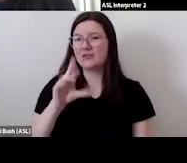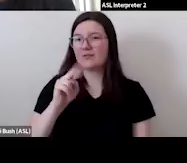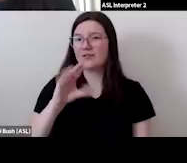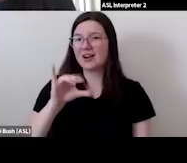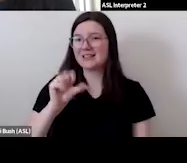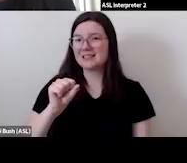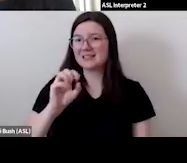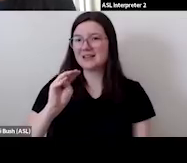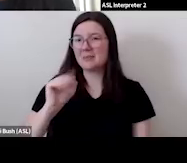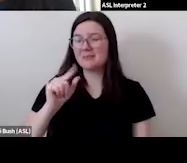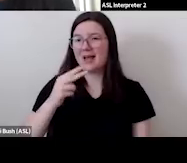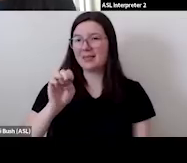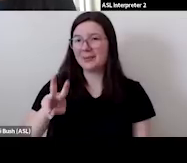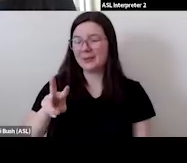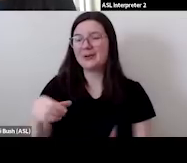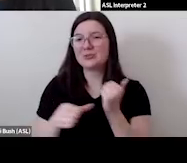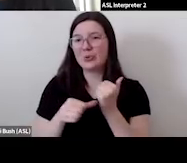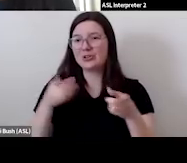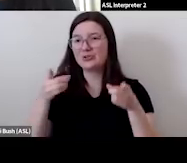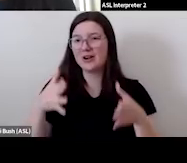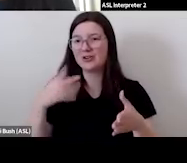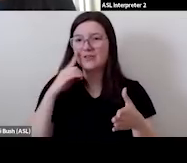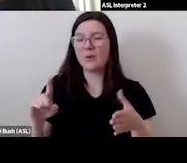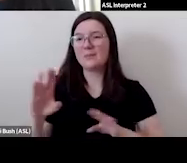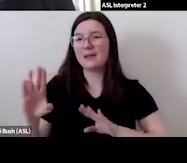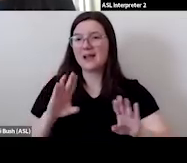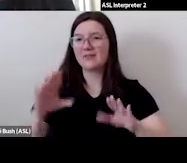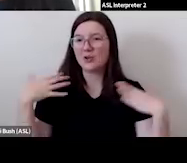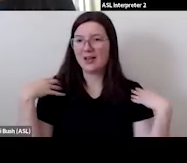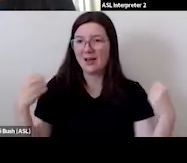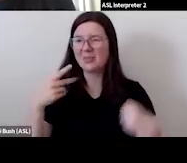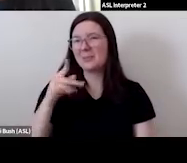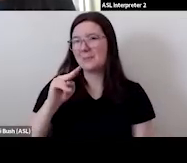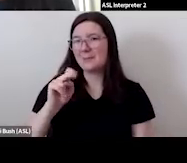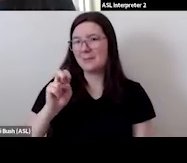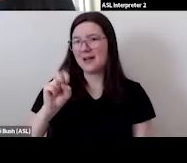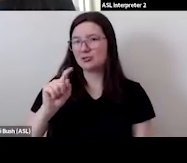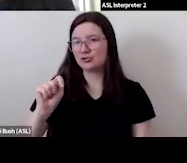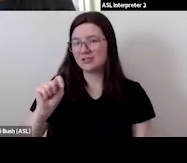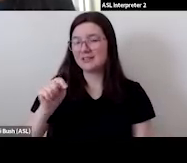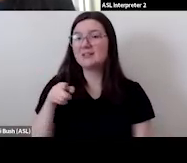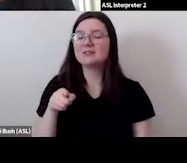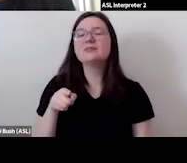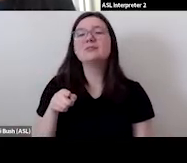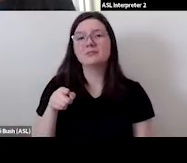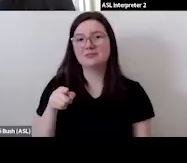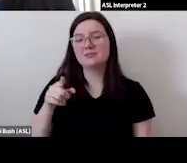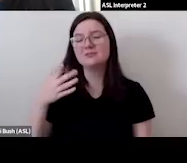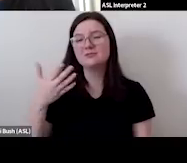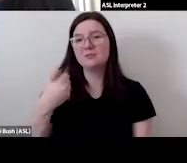She's currently the associate director of behavioral health at Pine Street Inn. Dr. Mathieu was born in Brooklyn, New York, raised in Lynn, Massachusetts